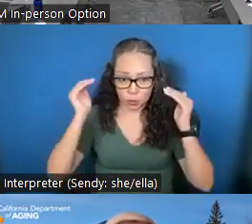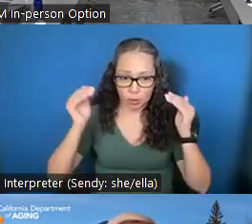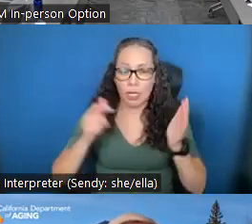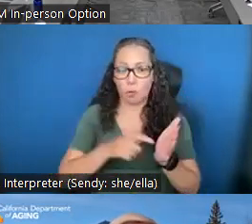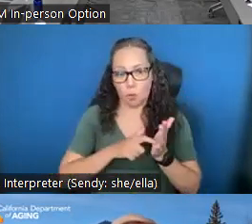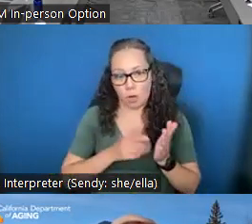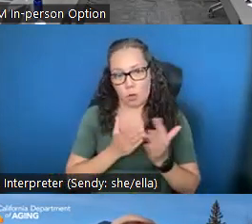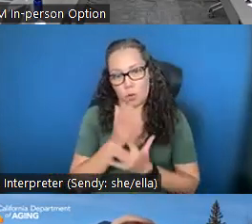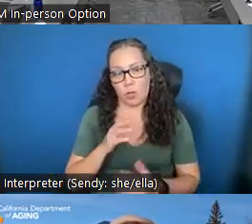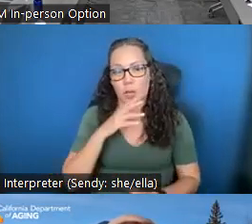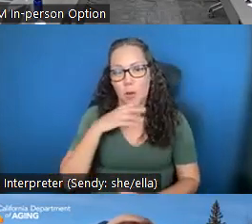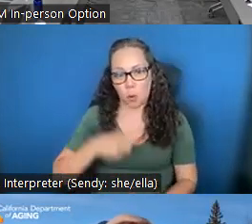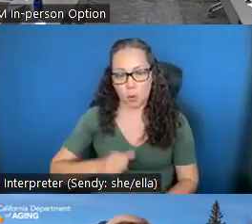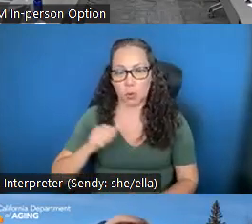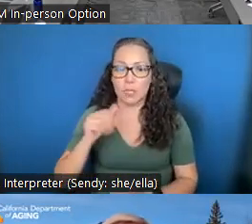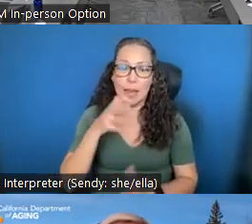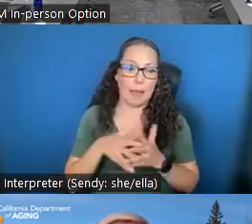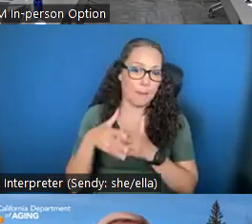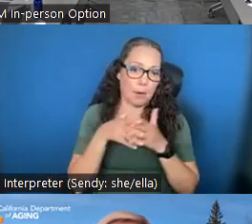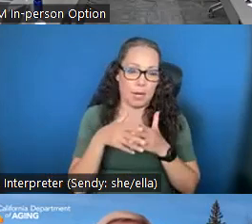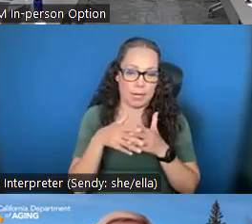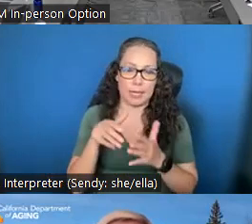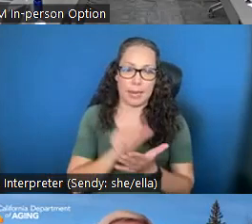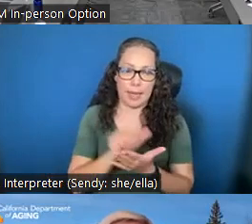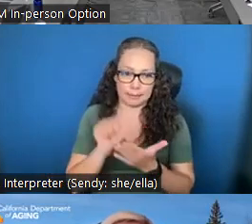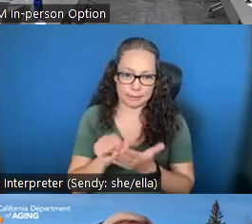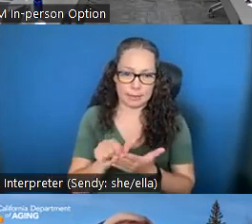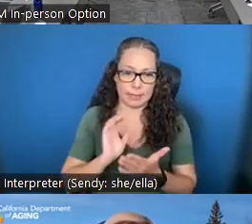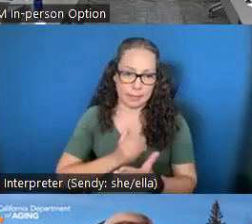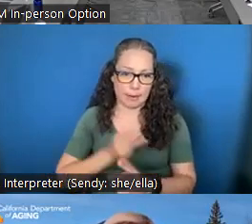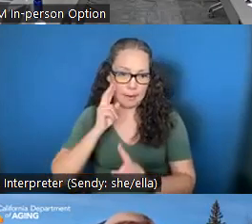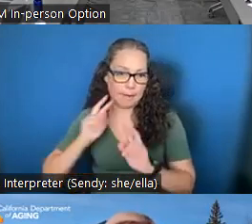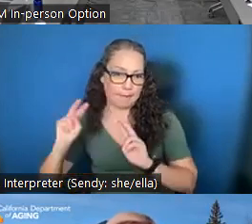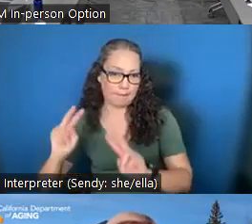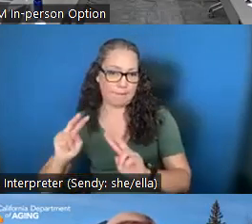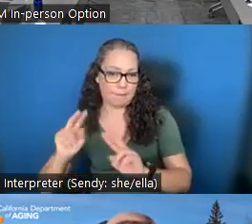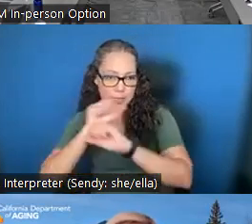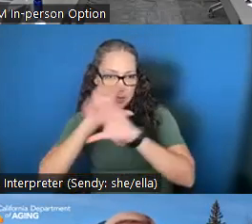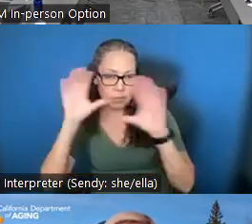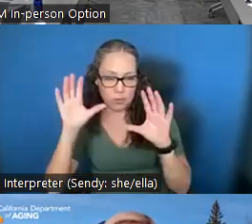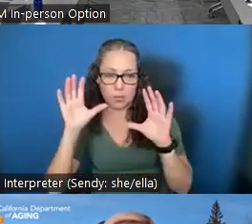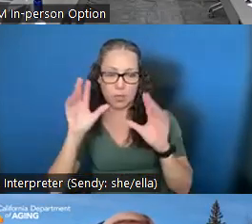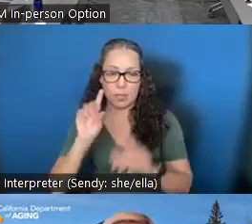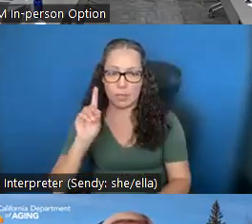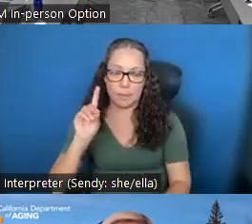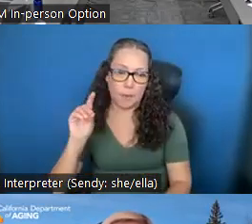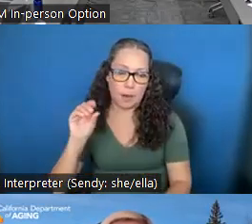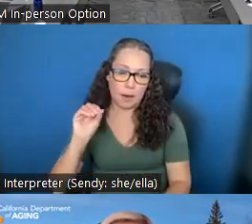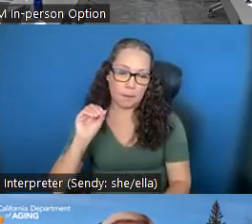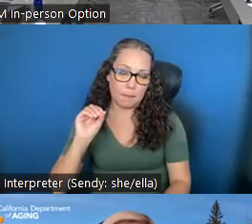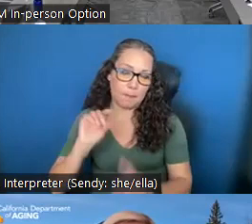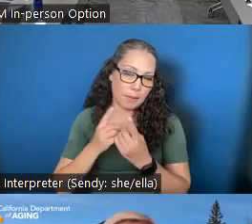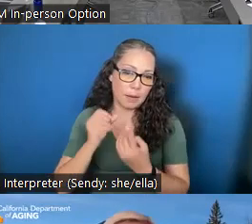act and certainly um our vision at the Department of Aging um so to make sure that we're maximizing